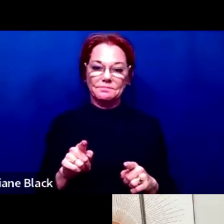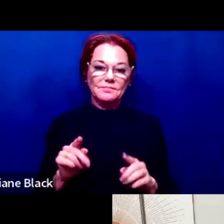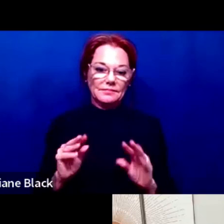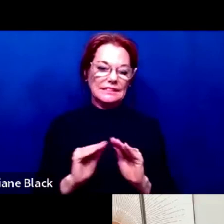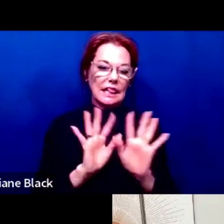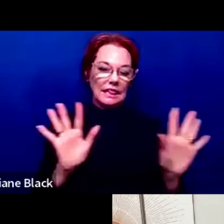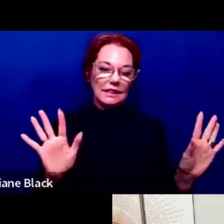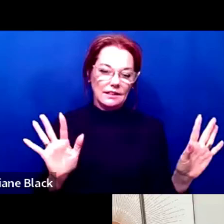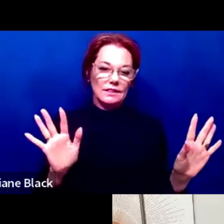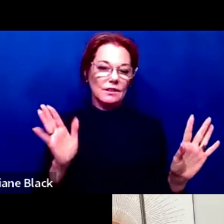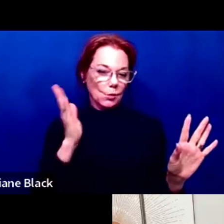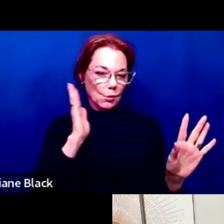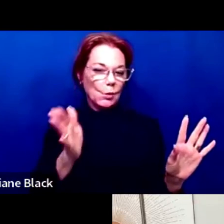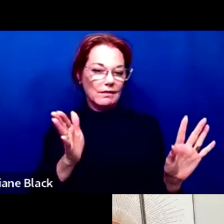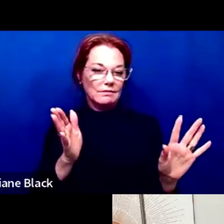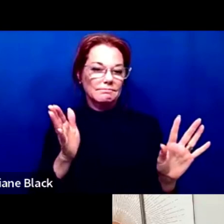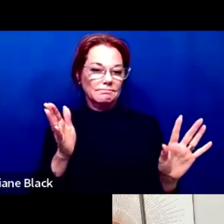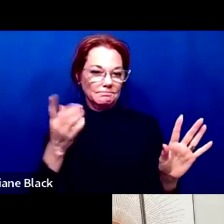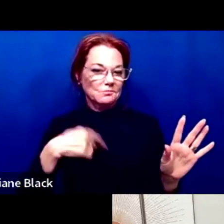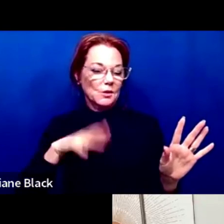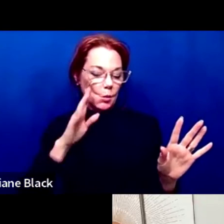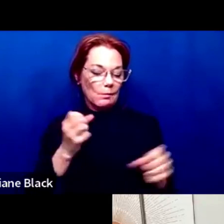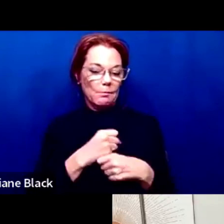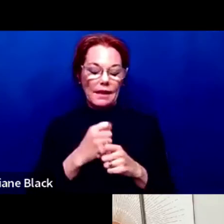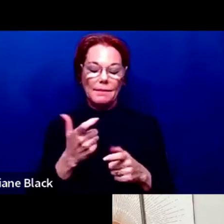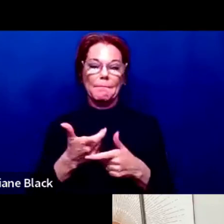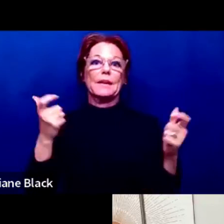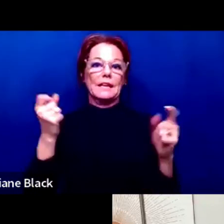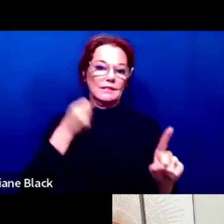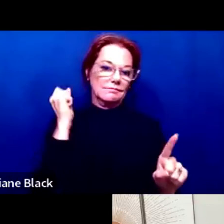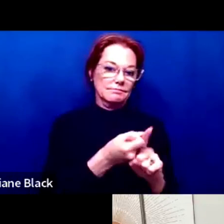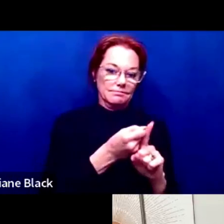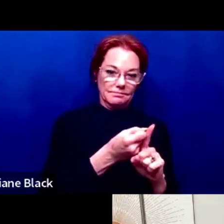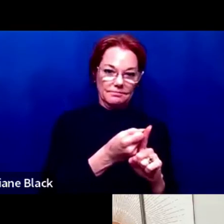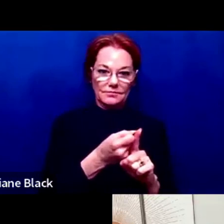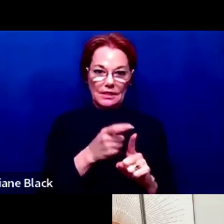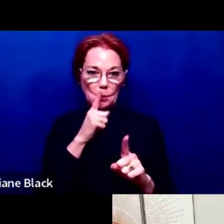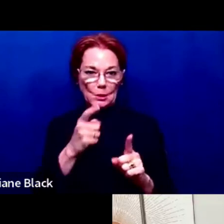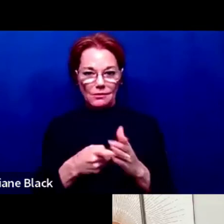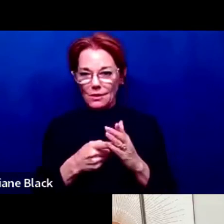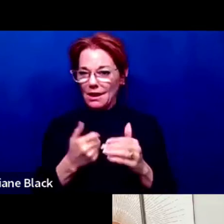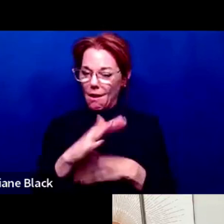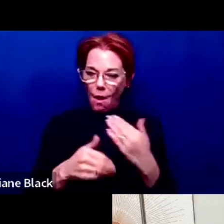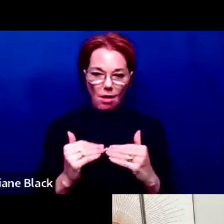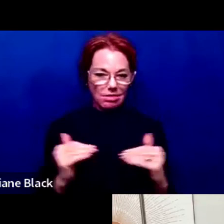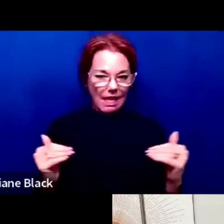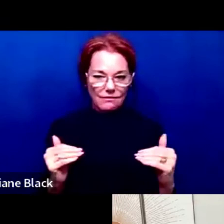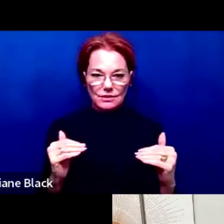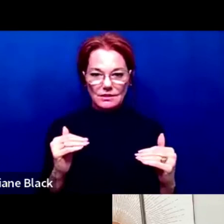making big impacts with this work. And so, and it takes every level, it takes the government at the federal and state level,